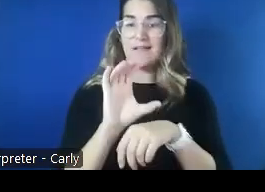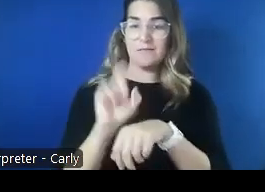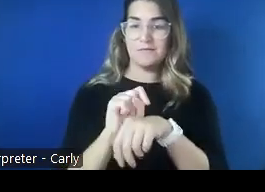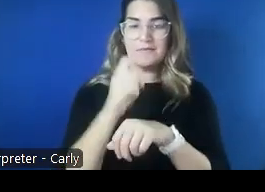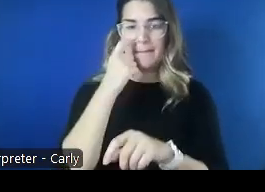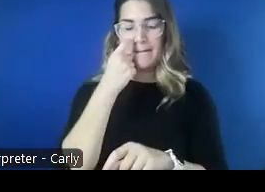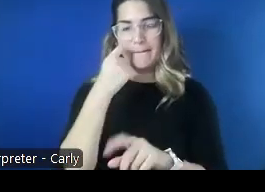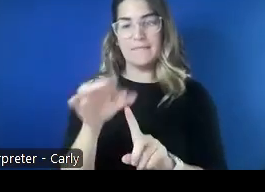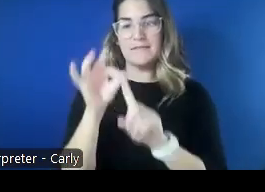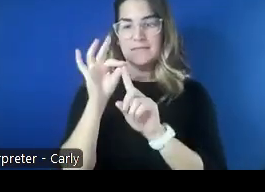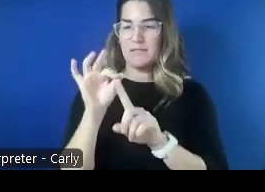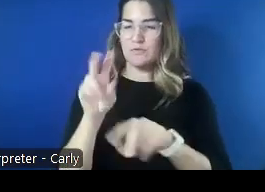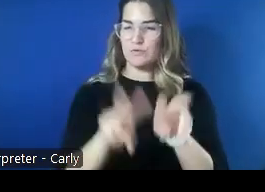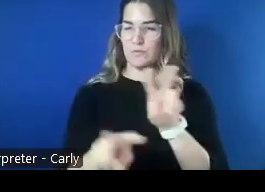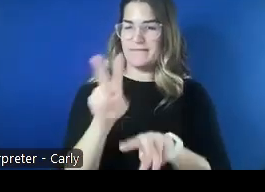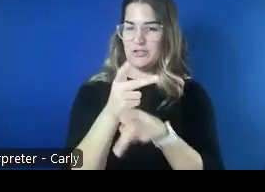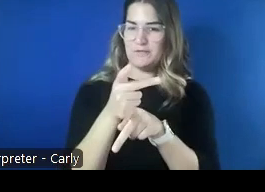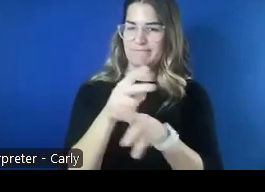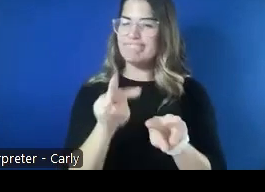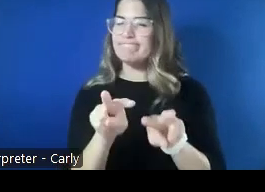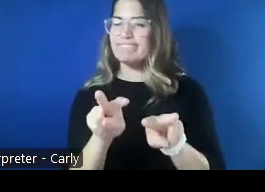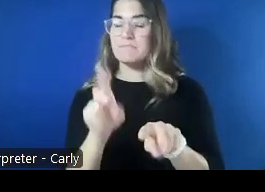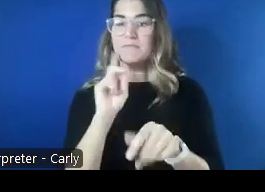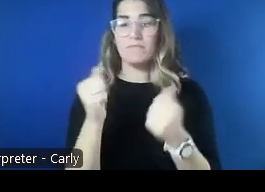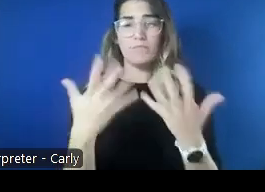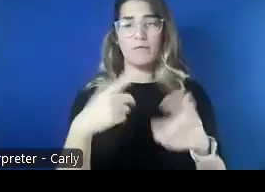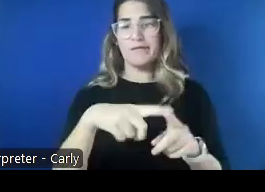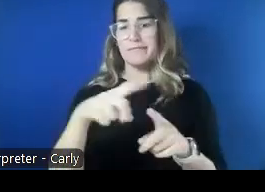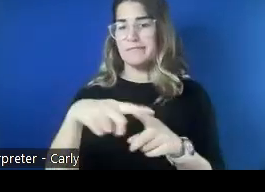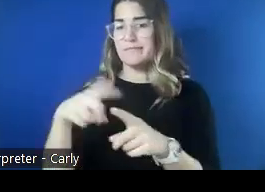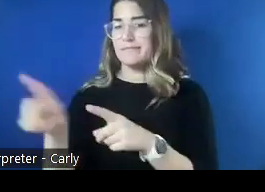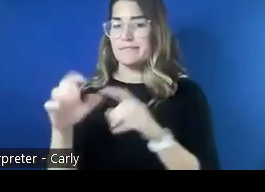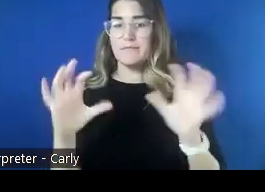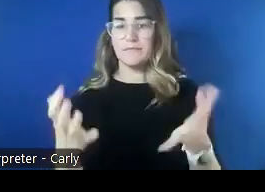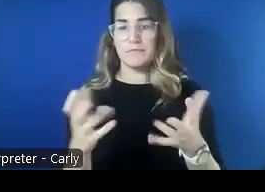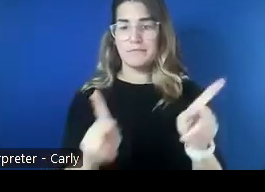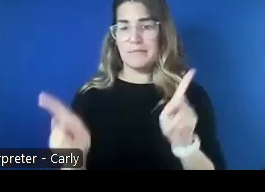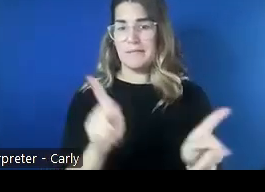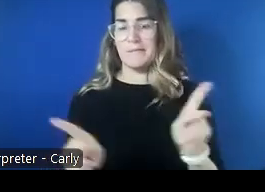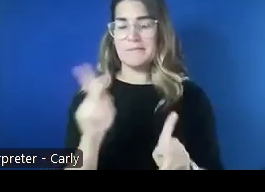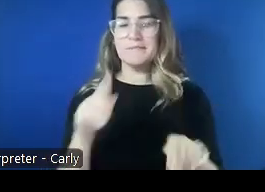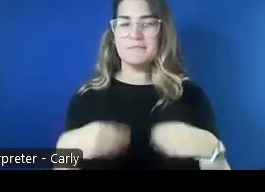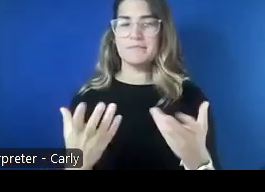for um again a multi-disciplinary group of folks that allows for opportunities to think about how